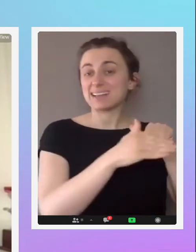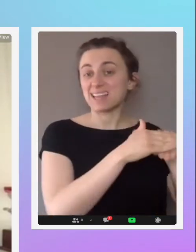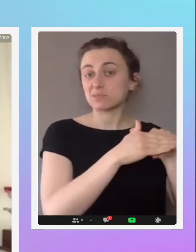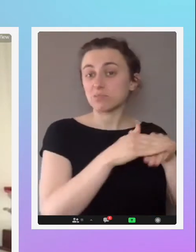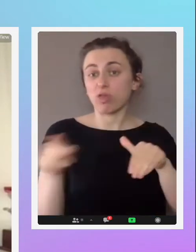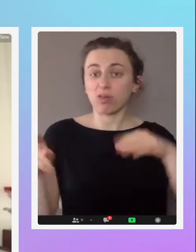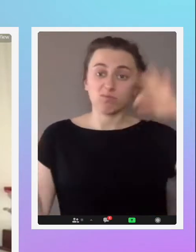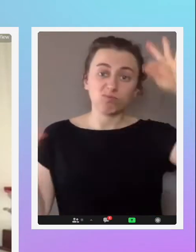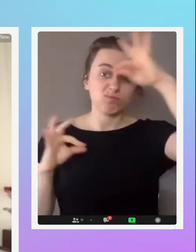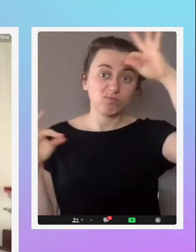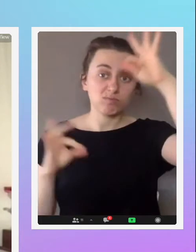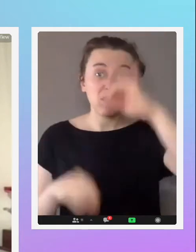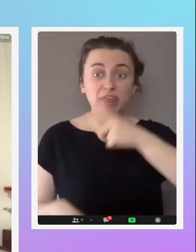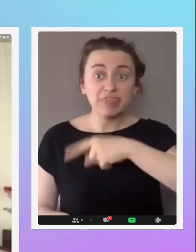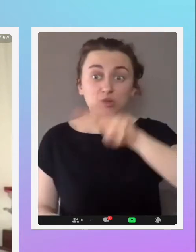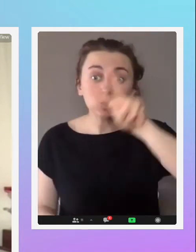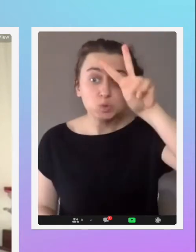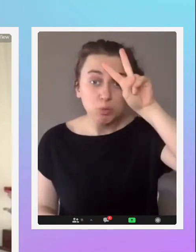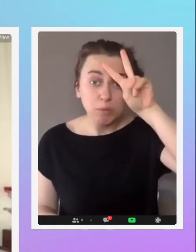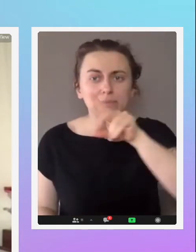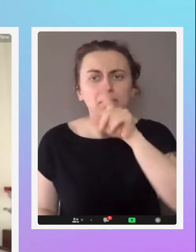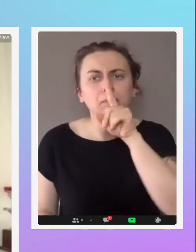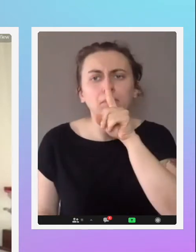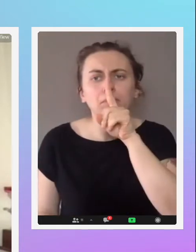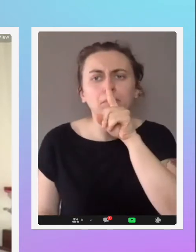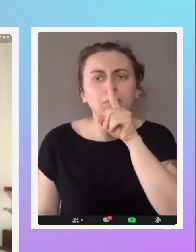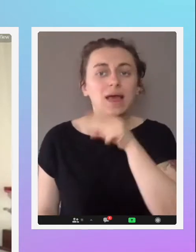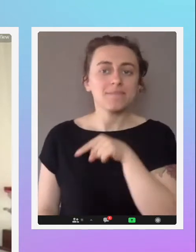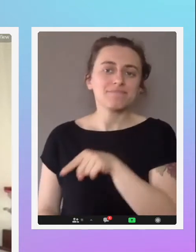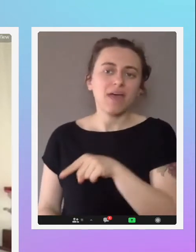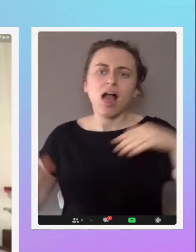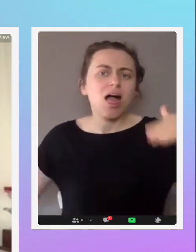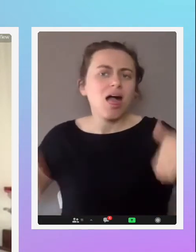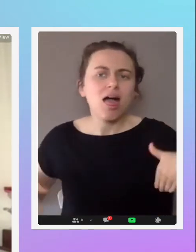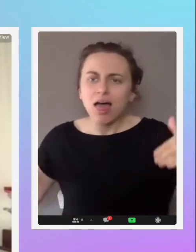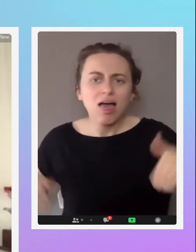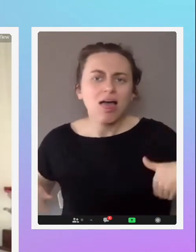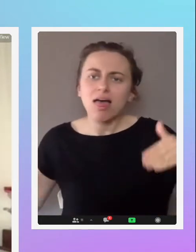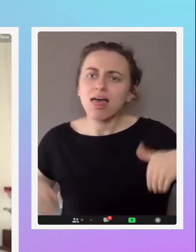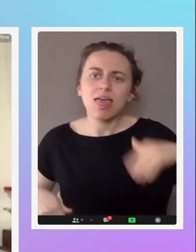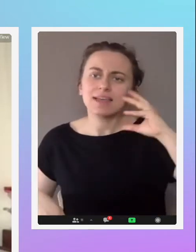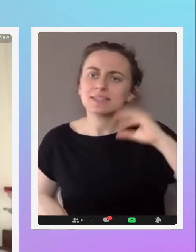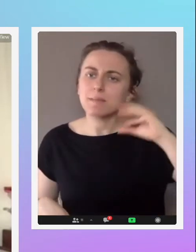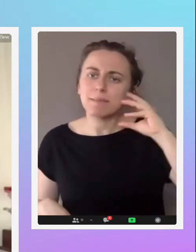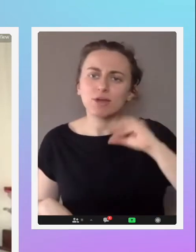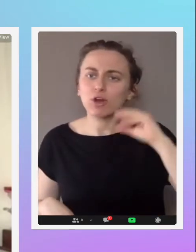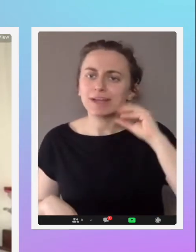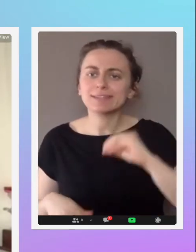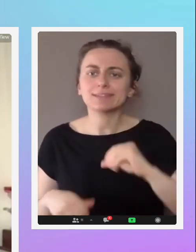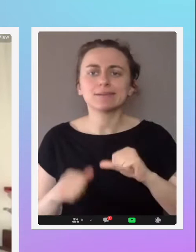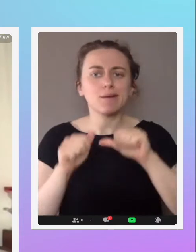It's simply because they don't have experience with programming for accessibility.